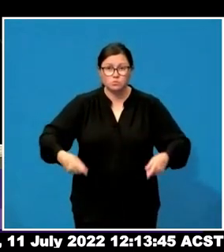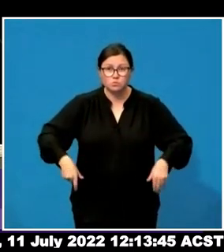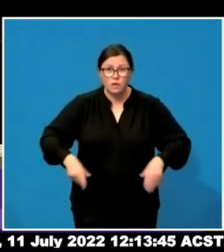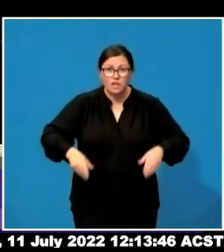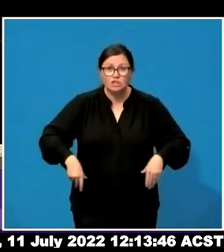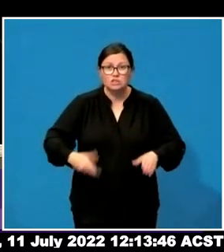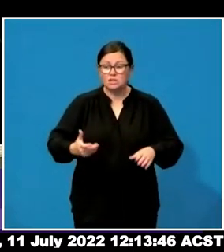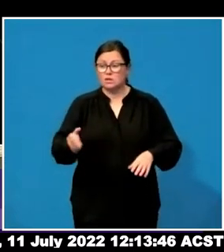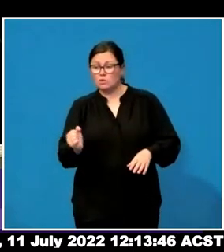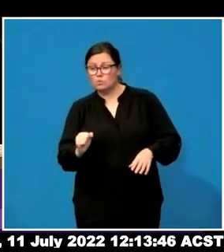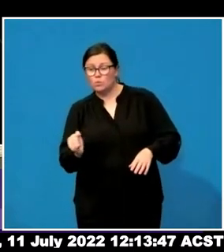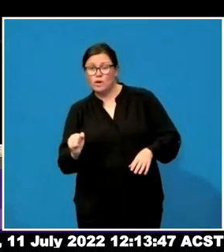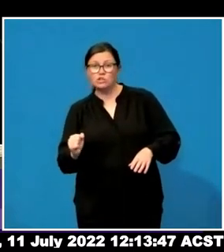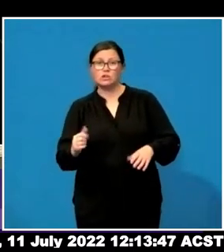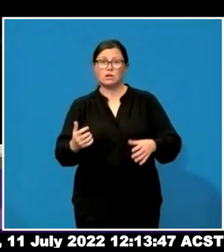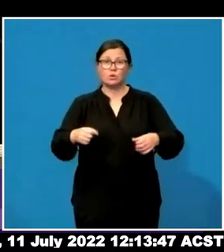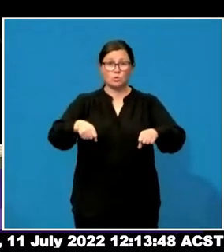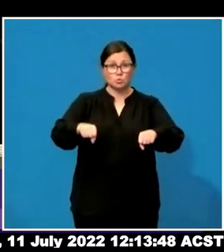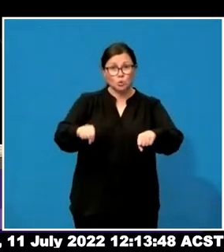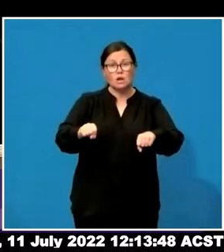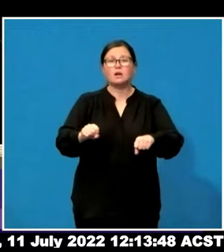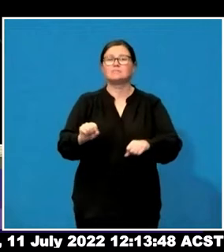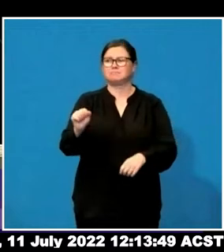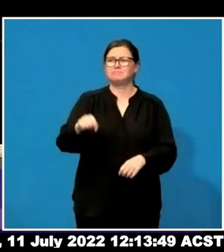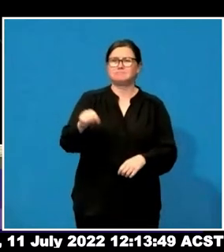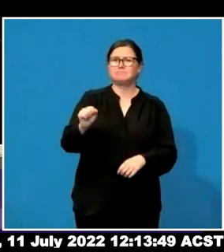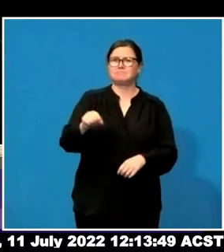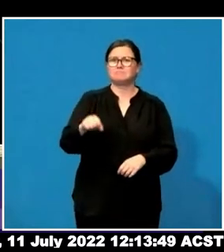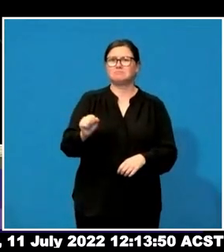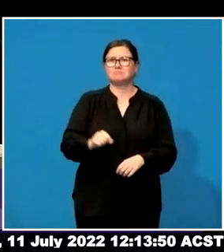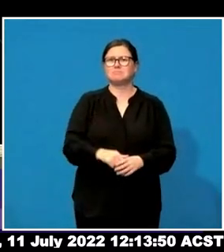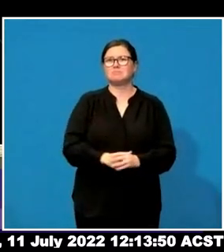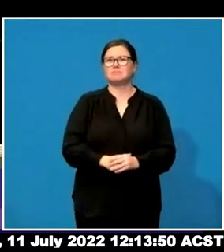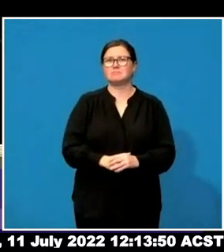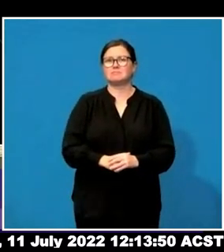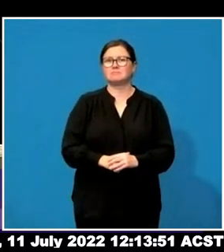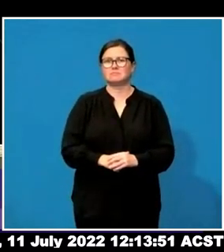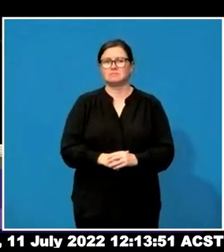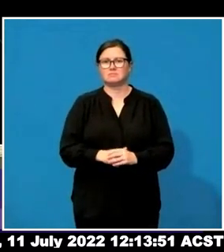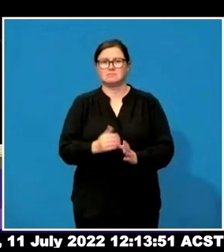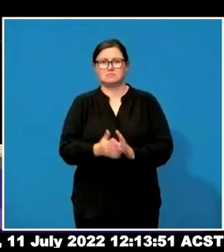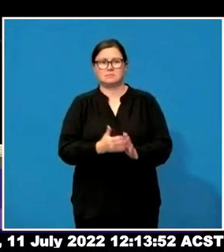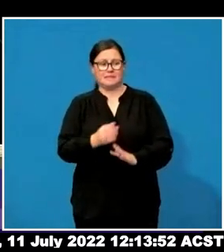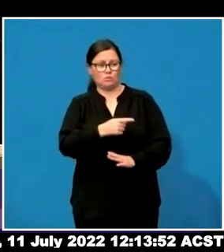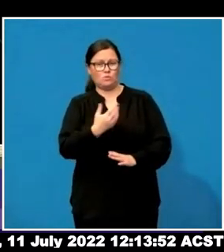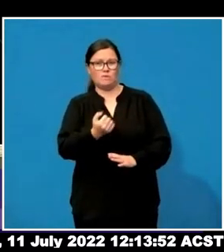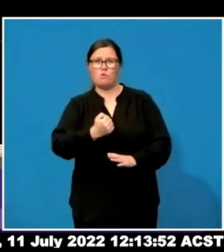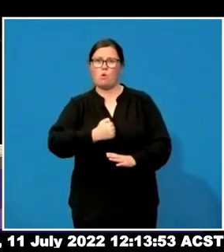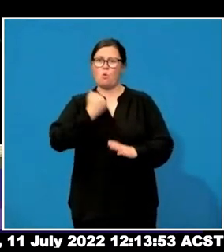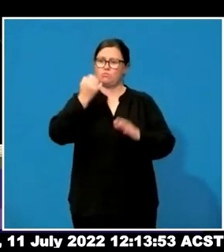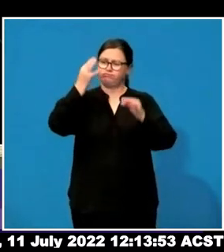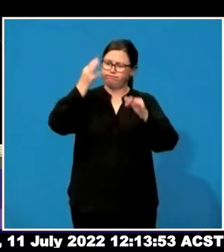Yeah. MS TARRAGO: And you know then, 'I have a choice to say what things I have to support